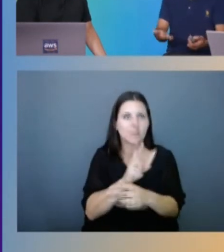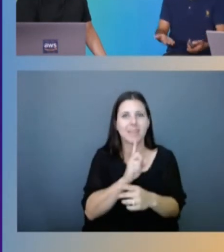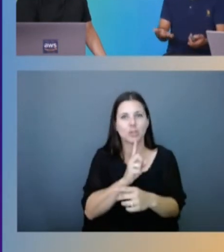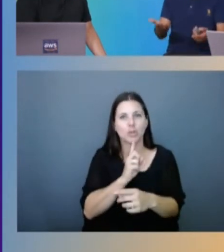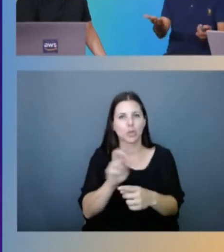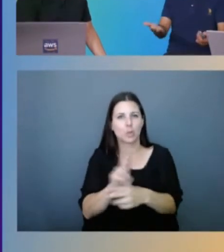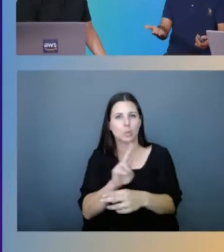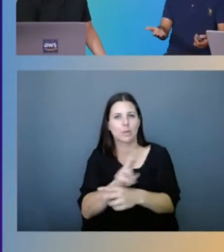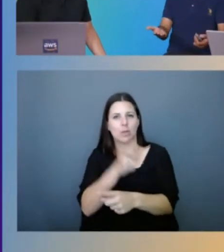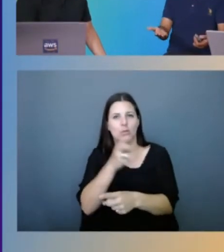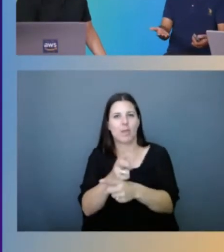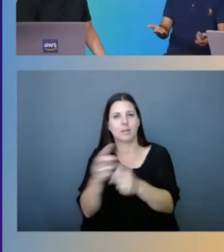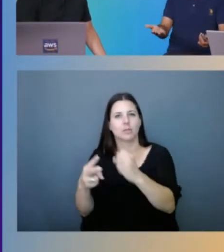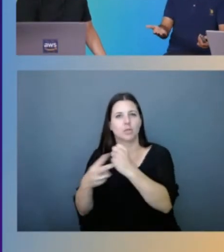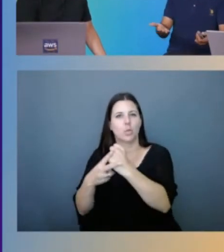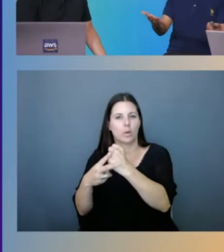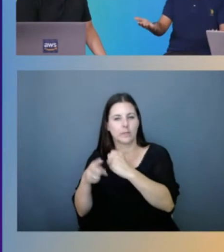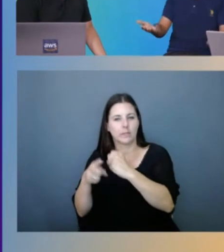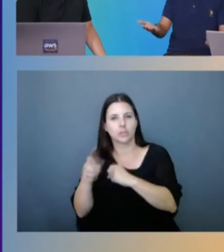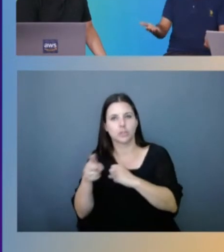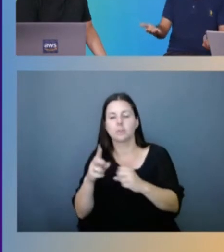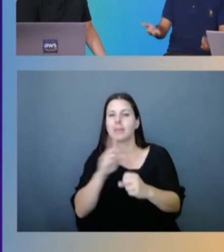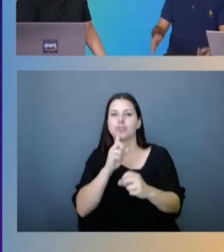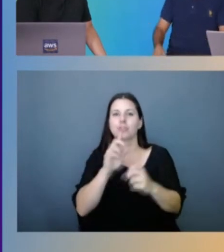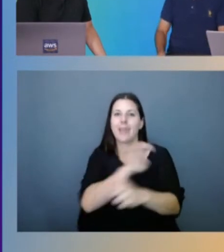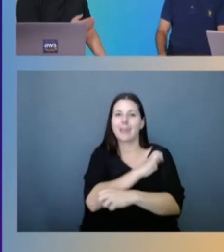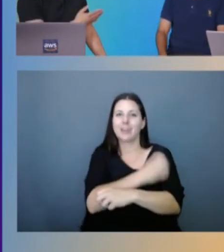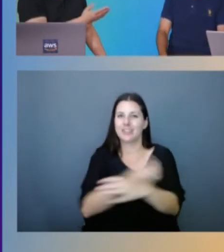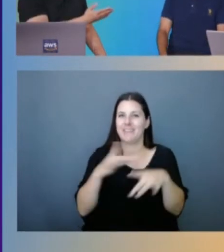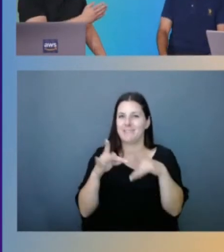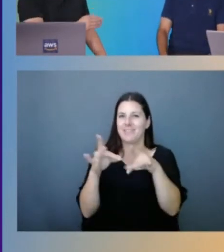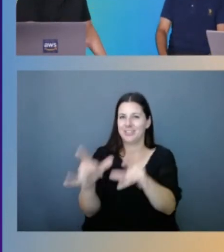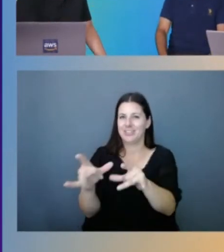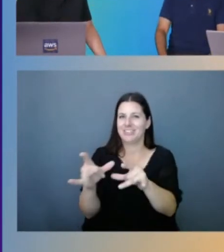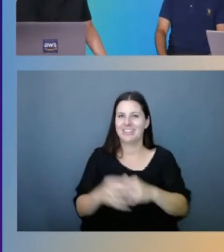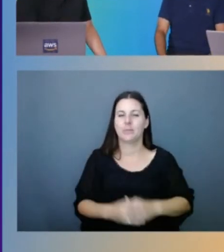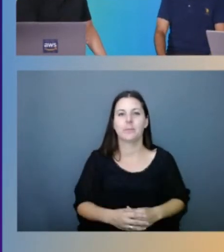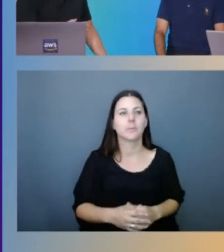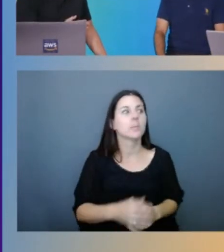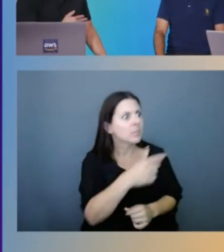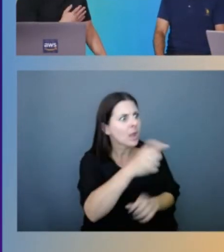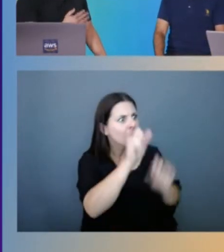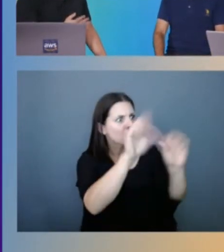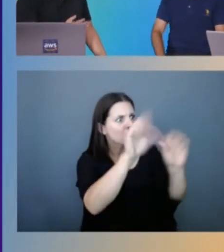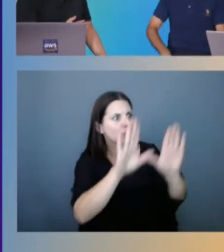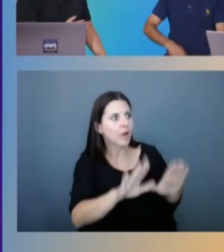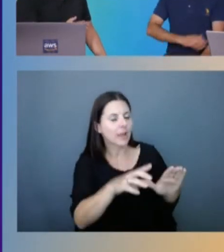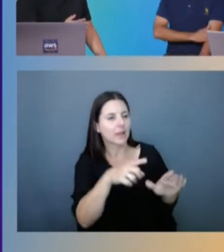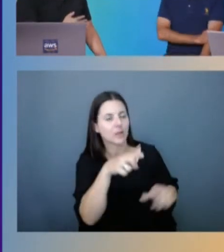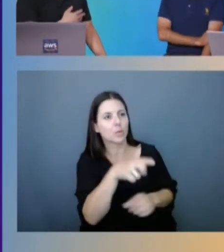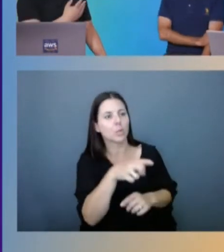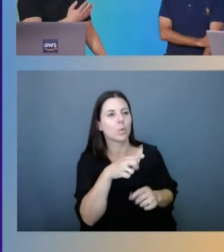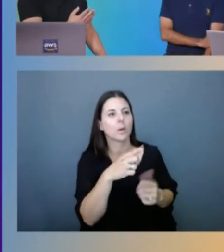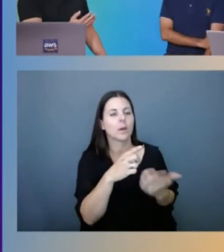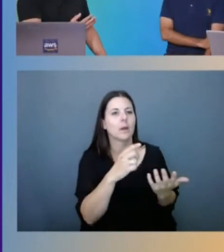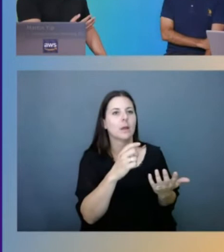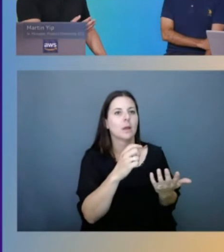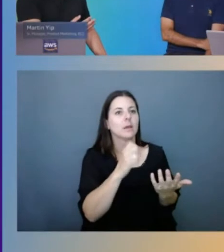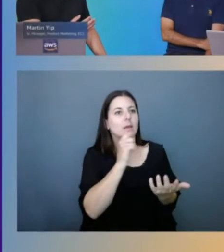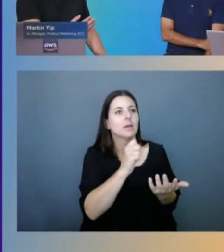and keep the energy efficiency at higher level. The great part about that is that you're not only being more efficient,